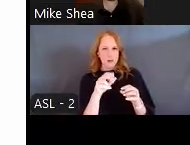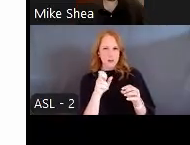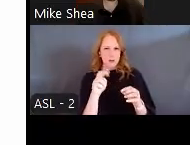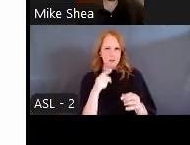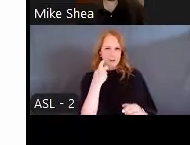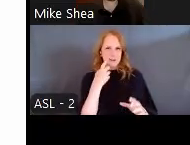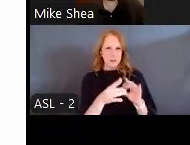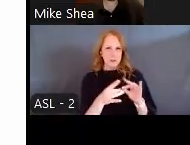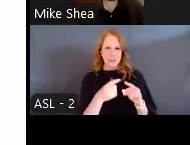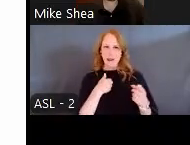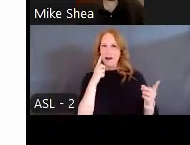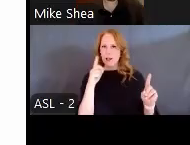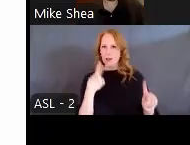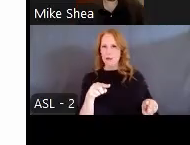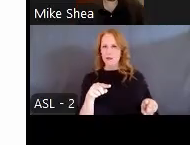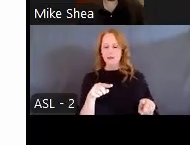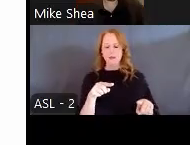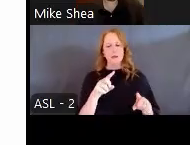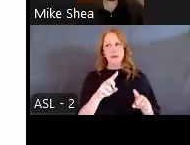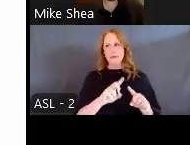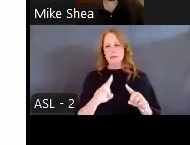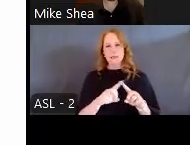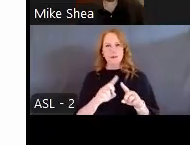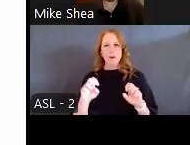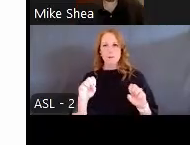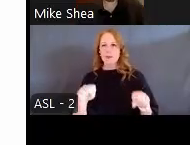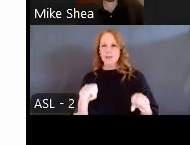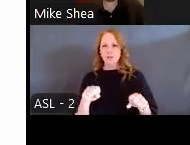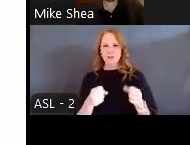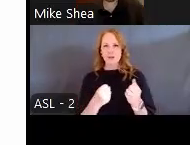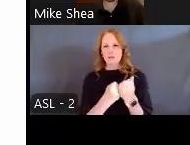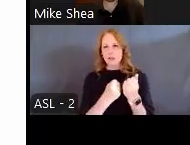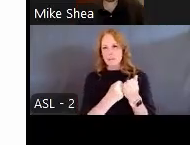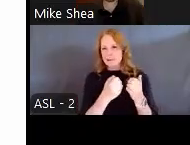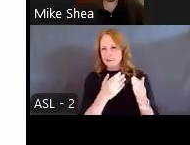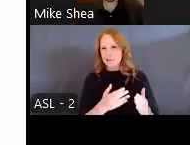There's lots of different uh potential champions out there at different companies. I would also